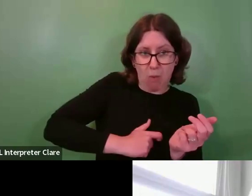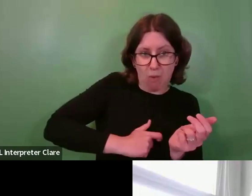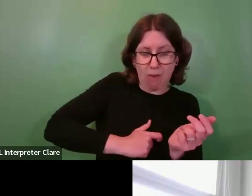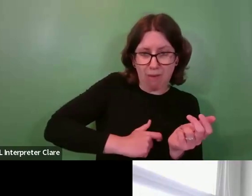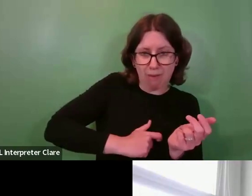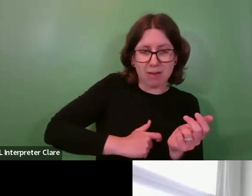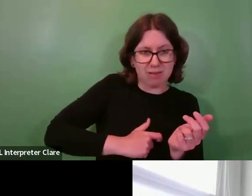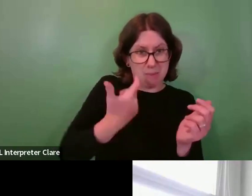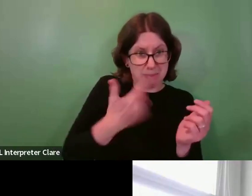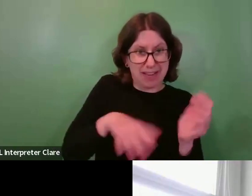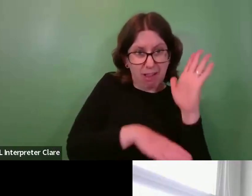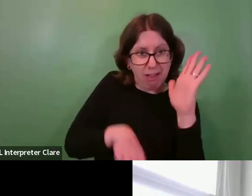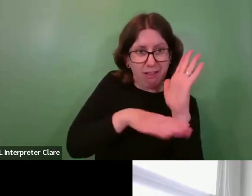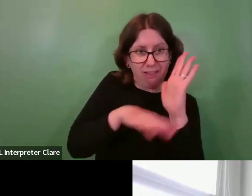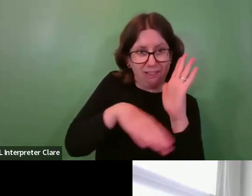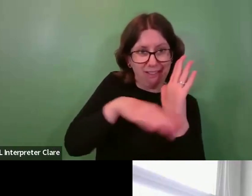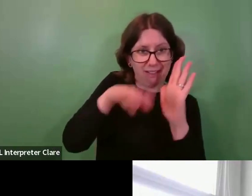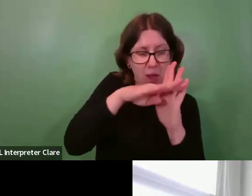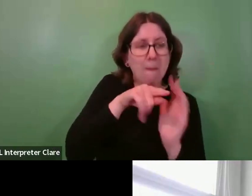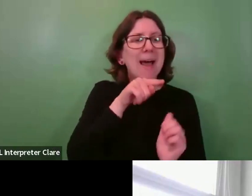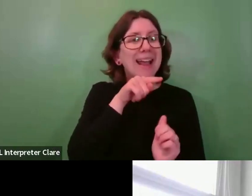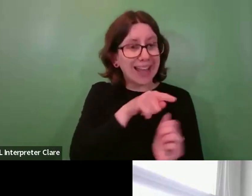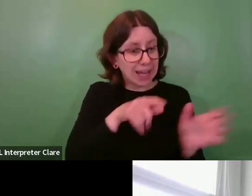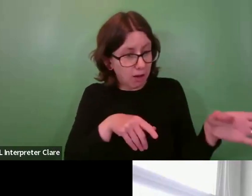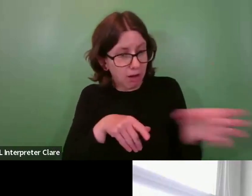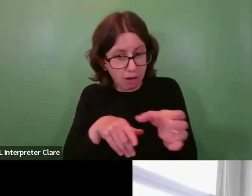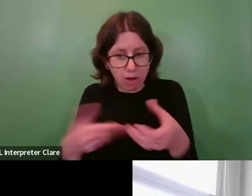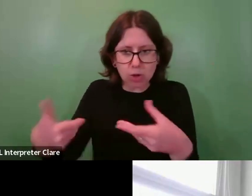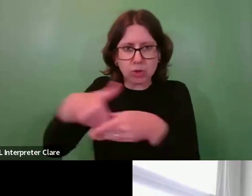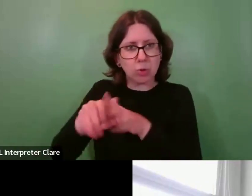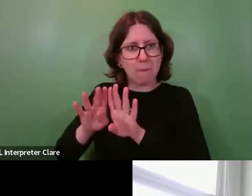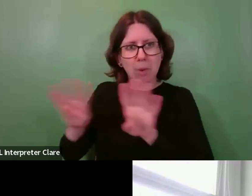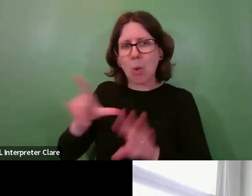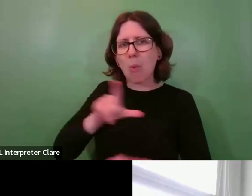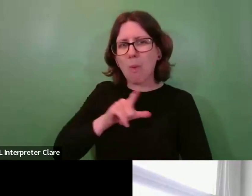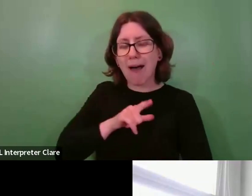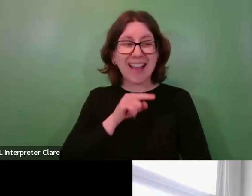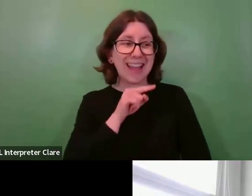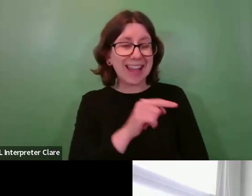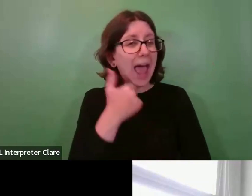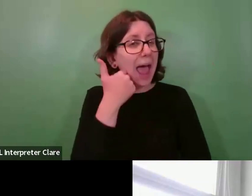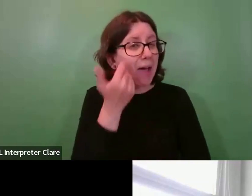But the reason he was on that board was because he spent every weekend and every evening he